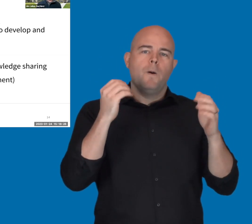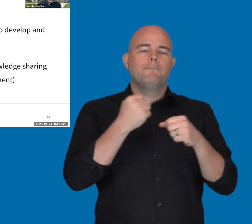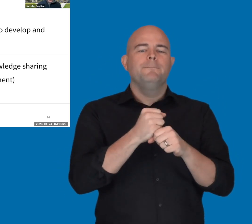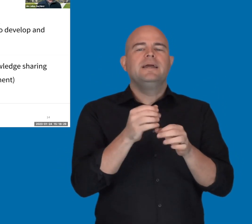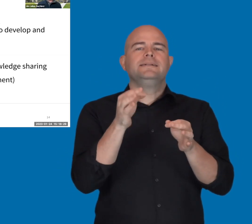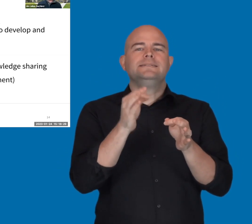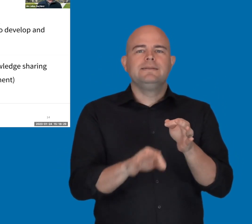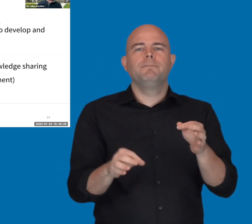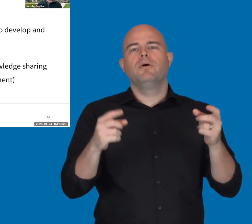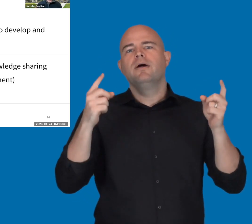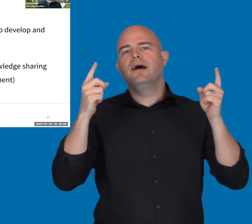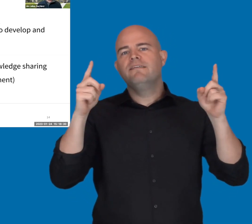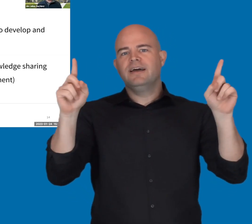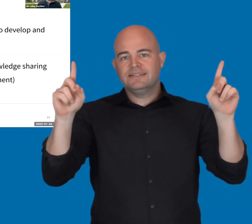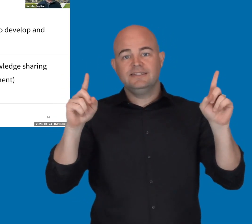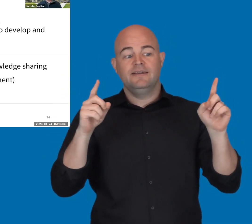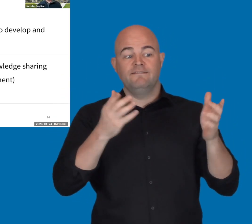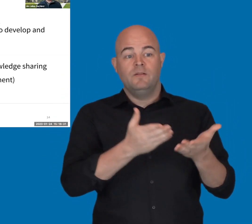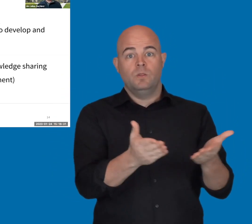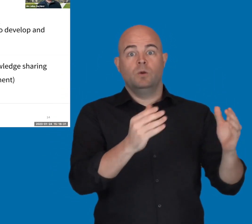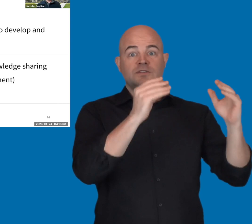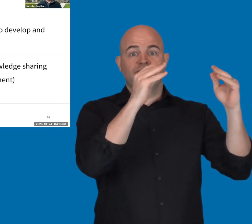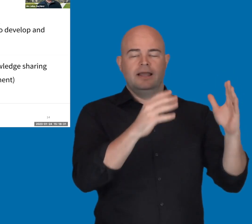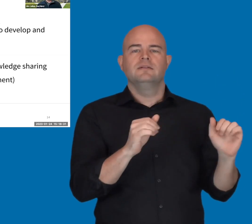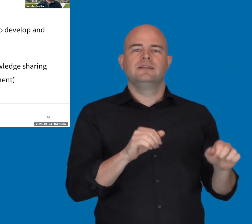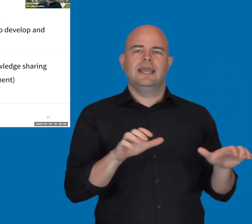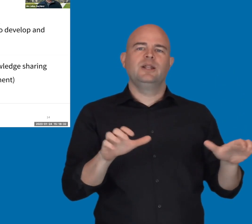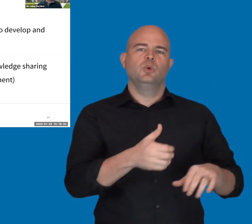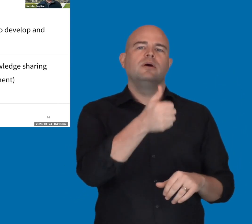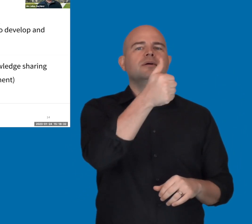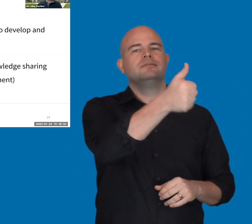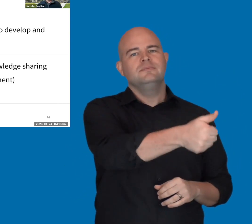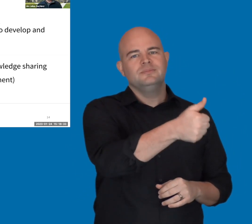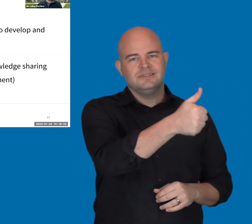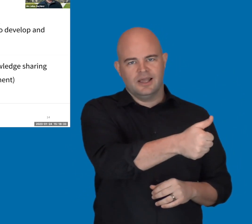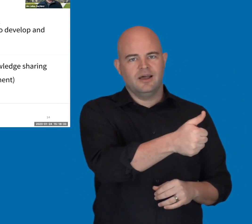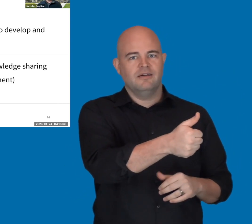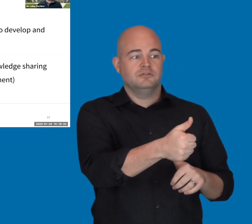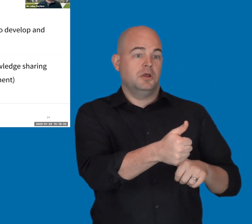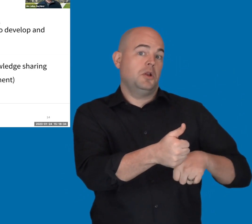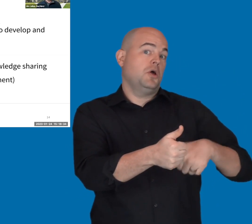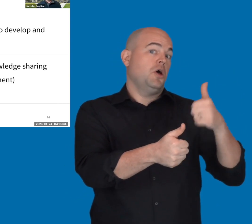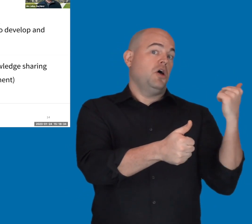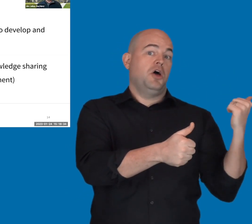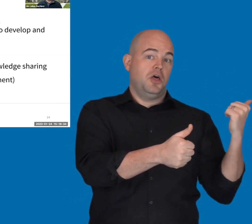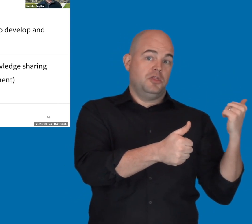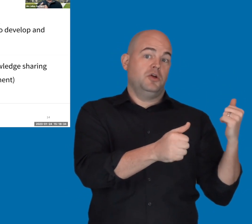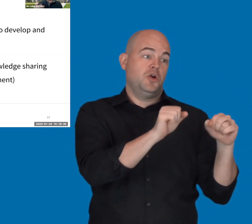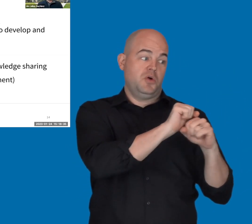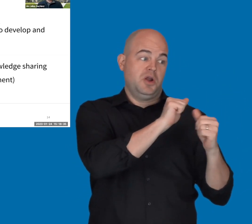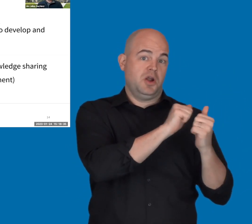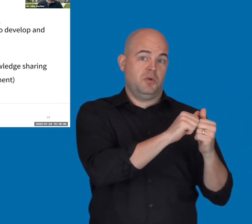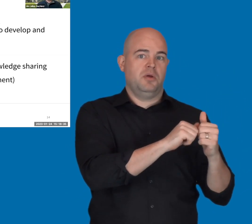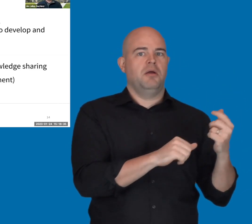We also have individual departments that are very engaged with me, with SAS, like math for example,